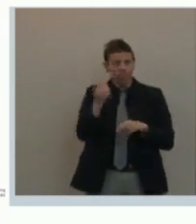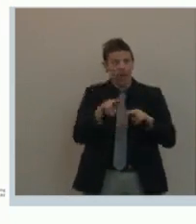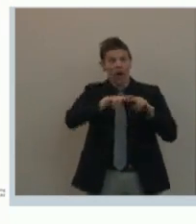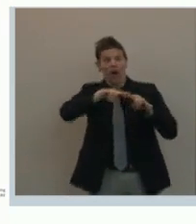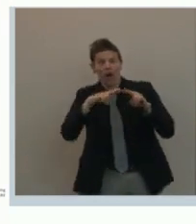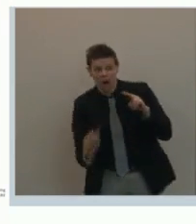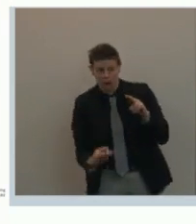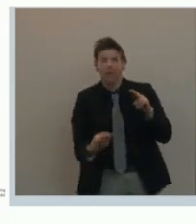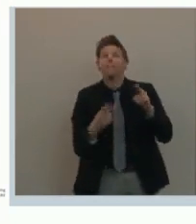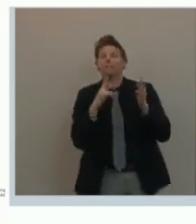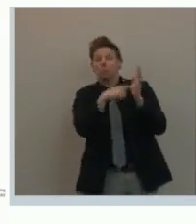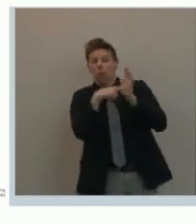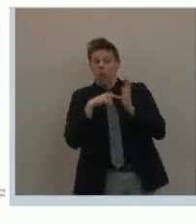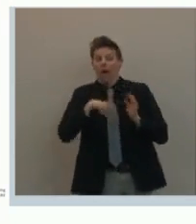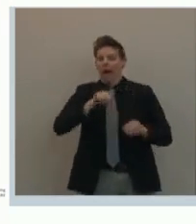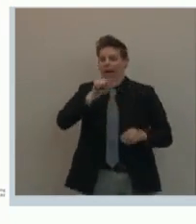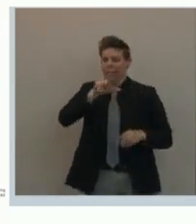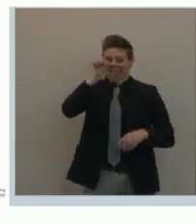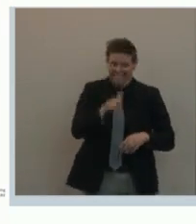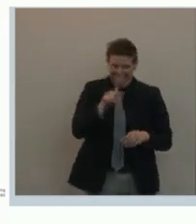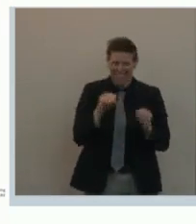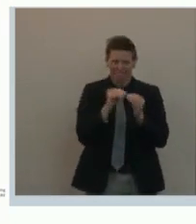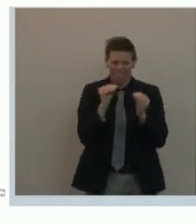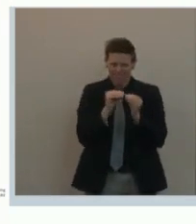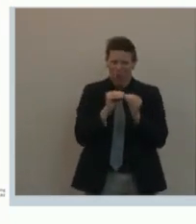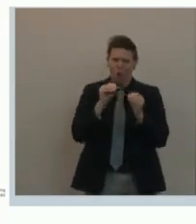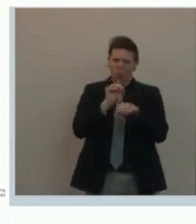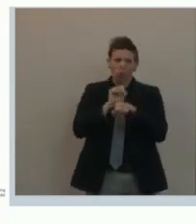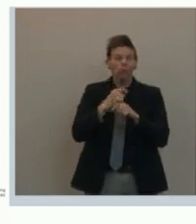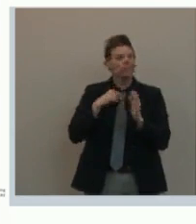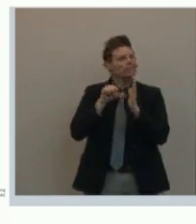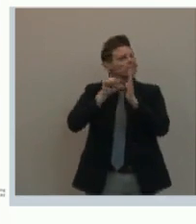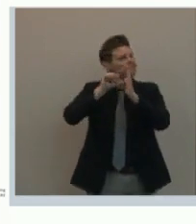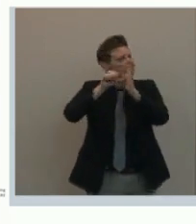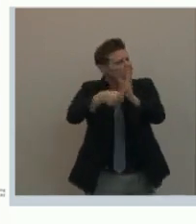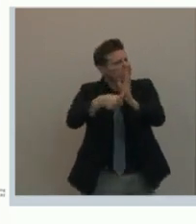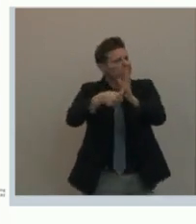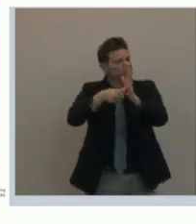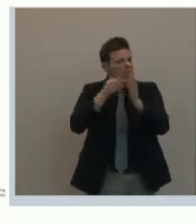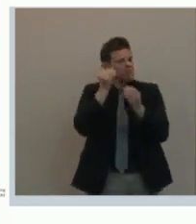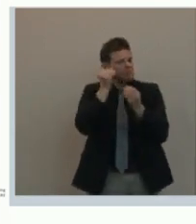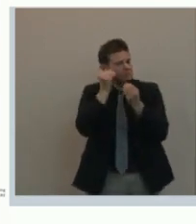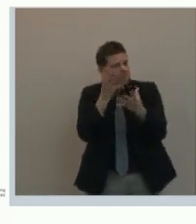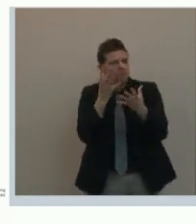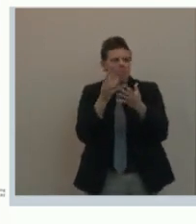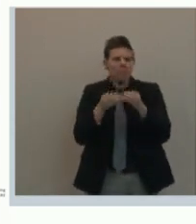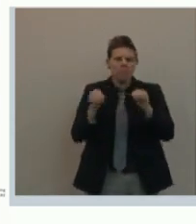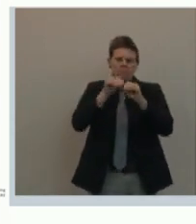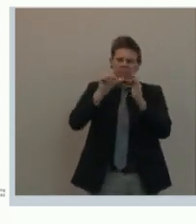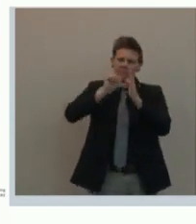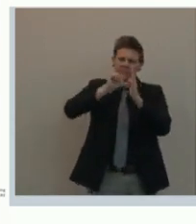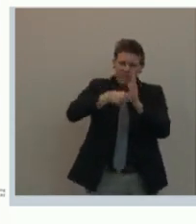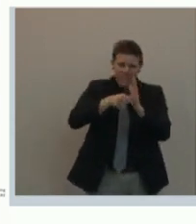WE HAVE MORE THAN A 60% DECREASE. THE REST OF US HAVE A WAYS TO GO.